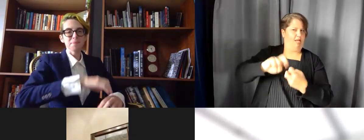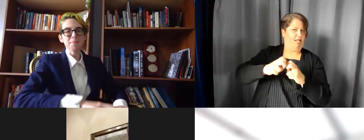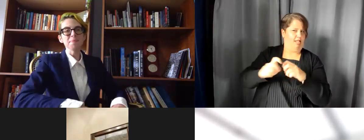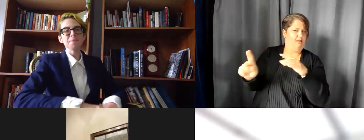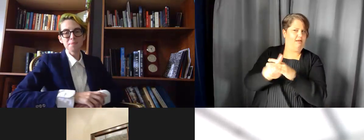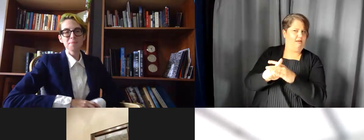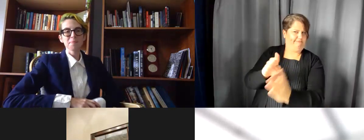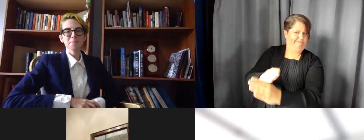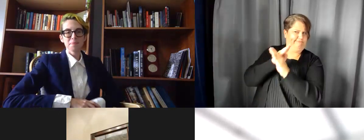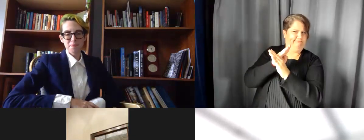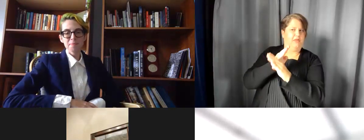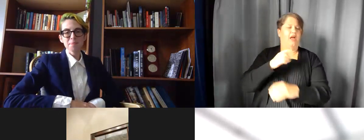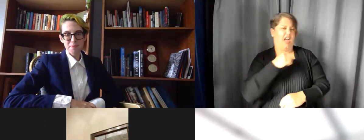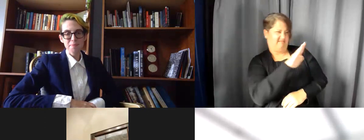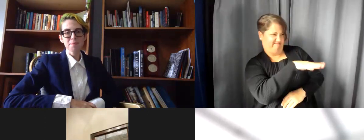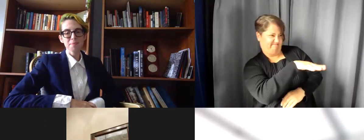Farrah Garland: Should Grace: that we have available to us